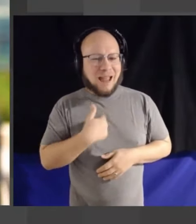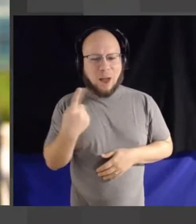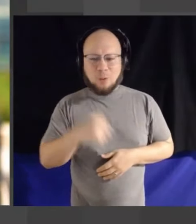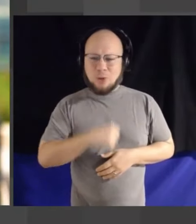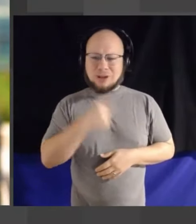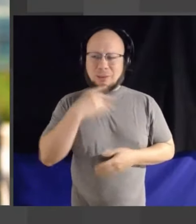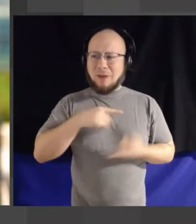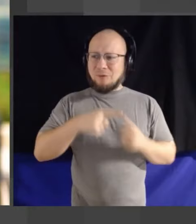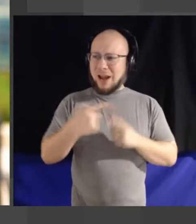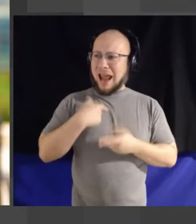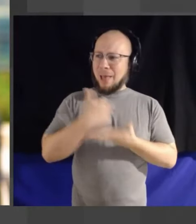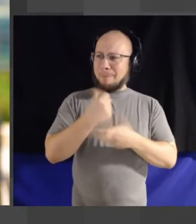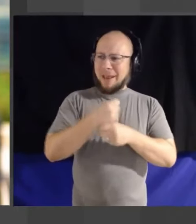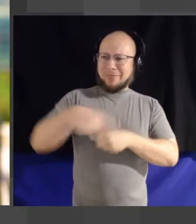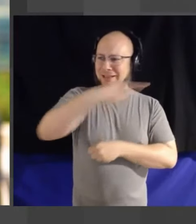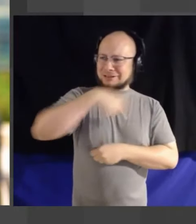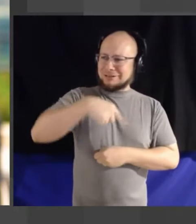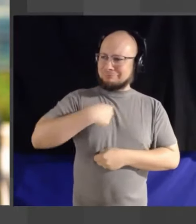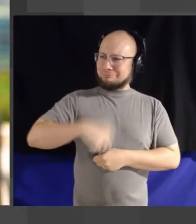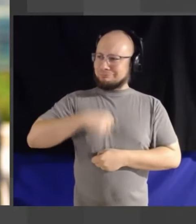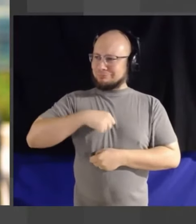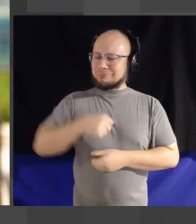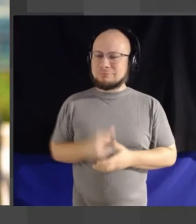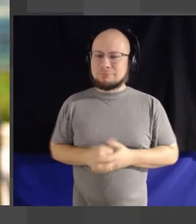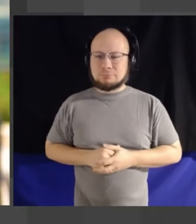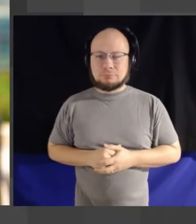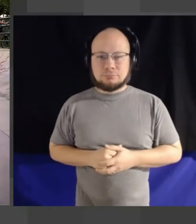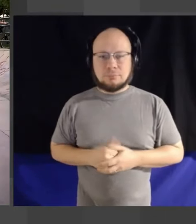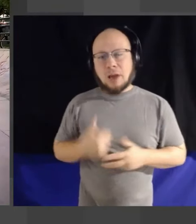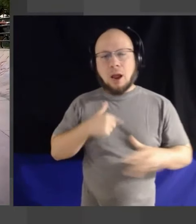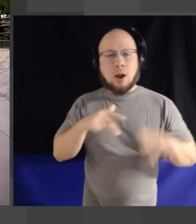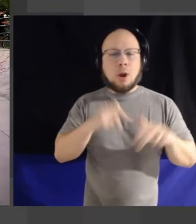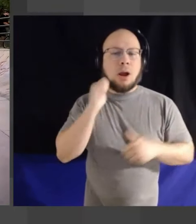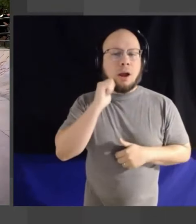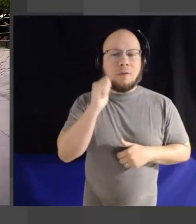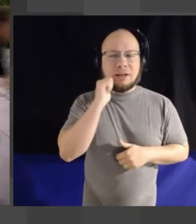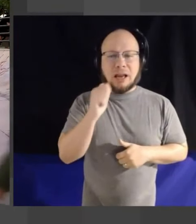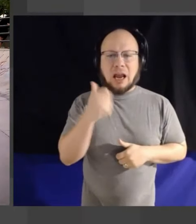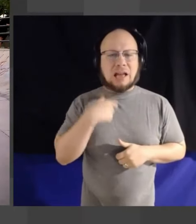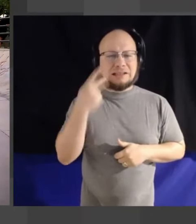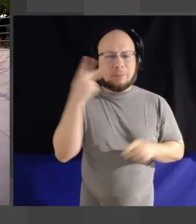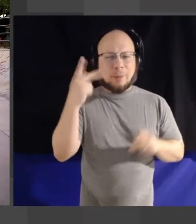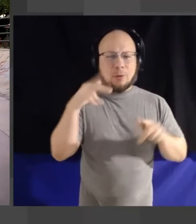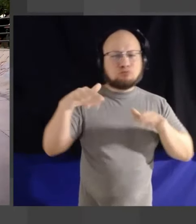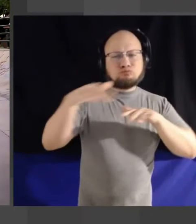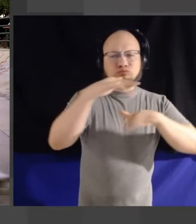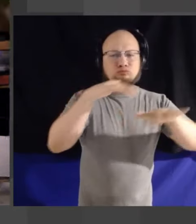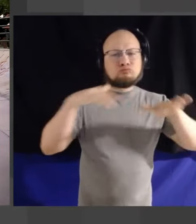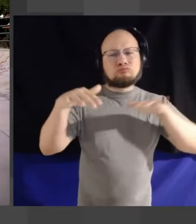HEY FRIENDS, I MADE THIS. I WALK HERE ALMOST EVERY DAY AND EVERY TIME I SEE IT AND I